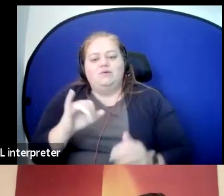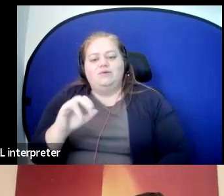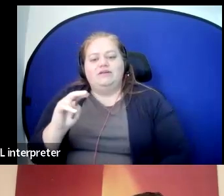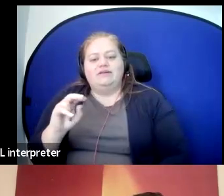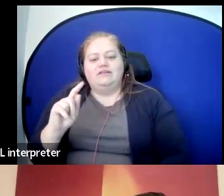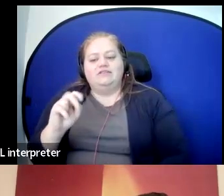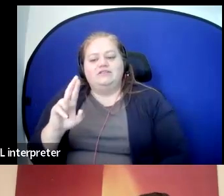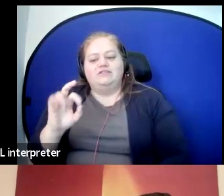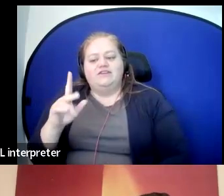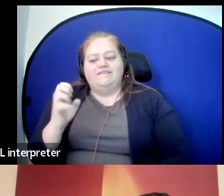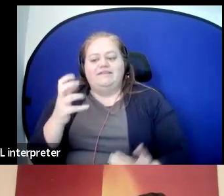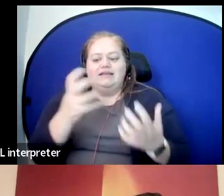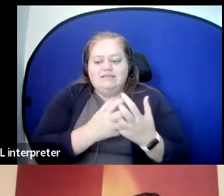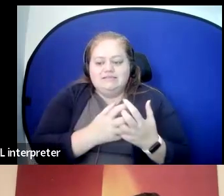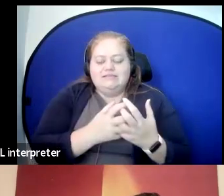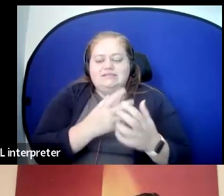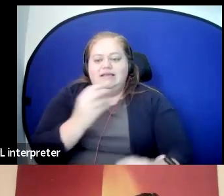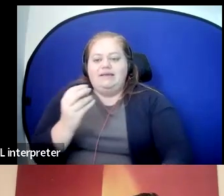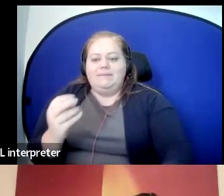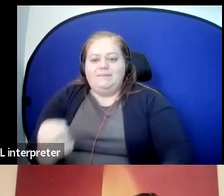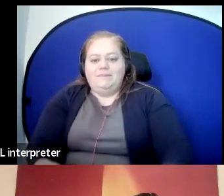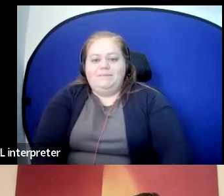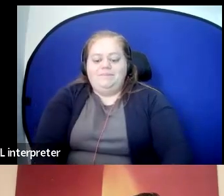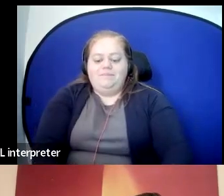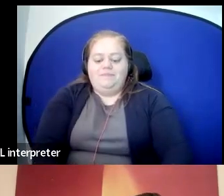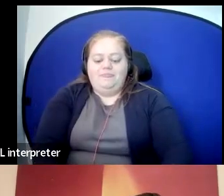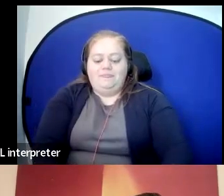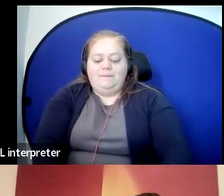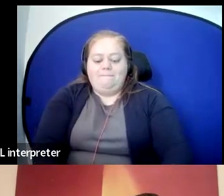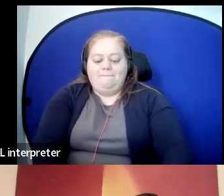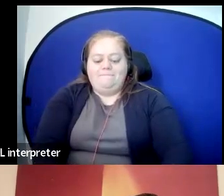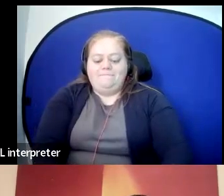and straightforward to use.